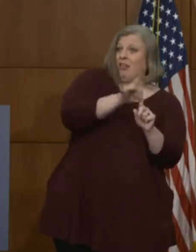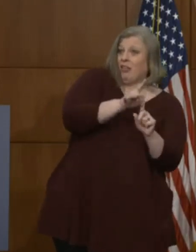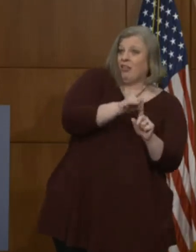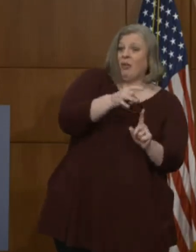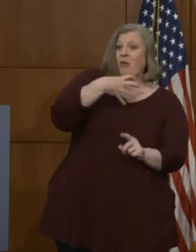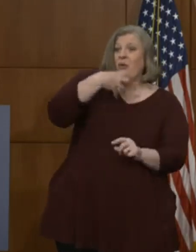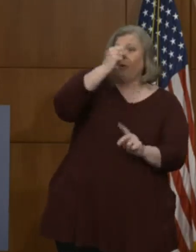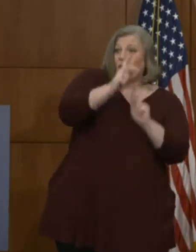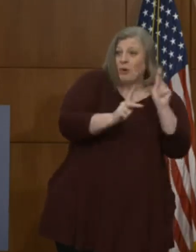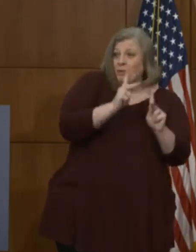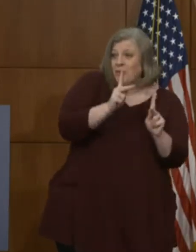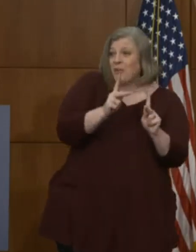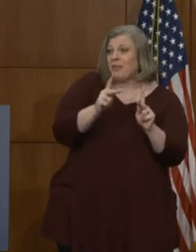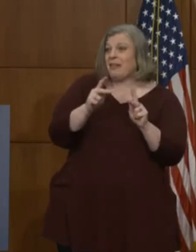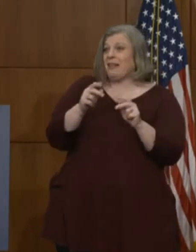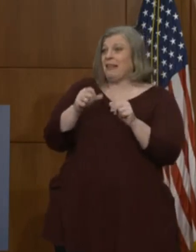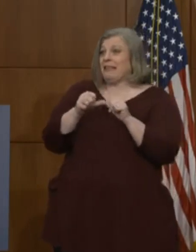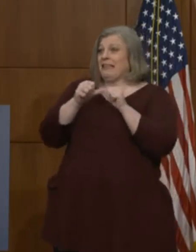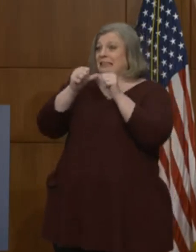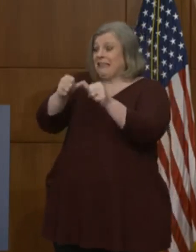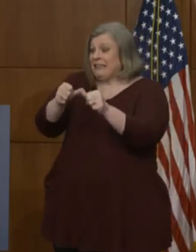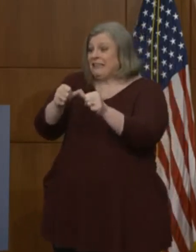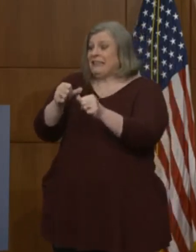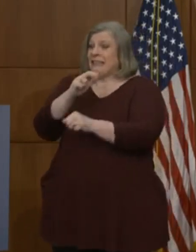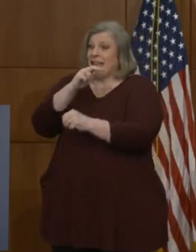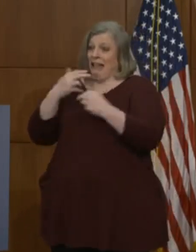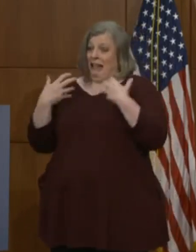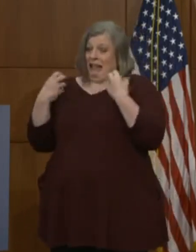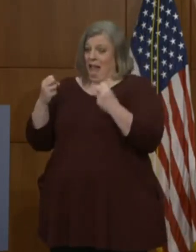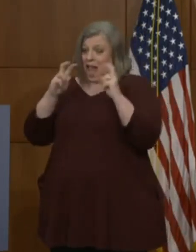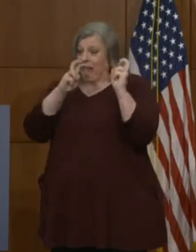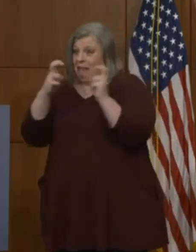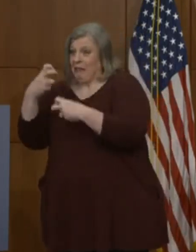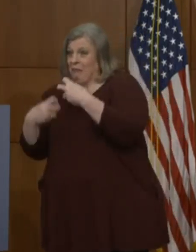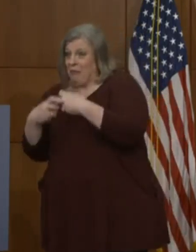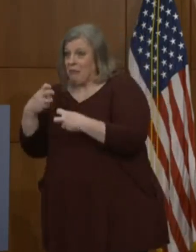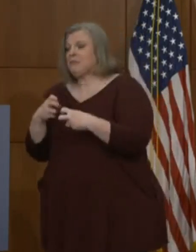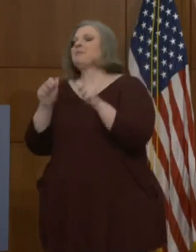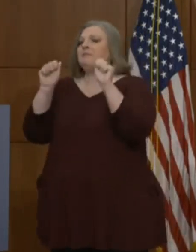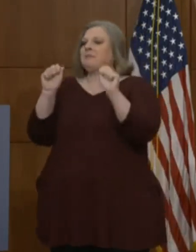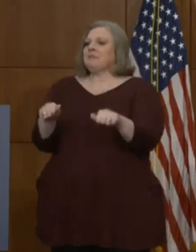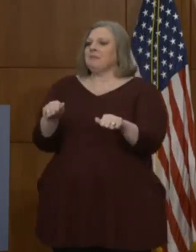MOST VULNERABLE THOSE THAT ARE ELDERLY AND THOSE THAT HAVE. ELDERLY AND THOSE THAT HAVE. PREVIOUS HEALTH CONDITIONS THEN PREVIOUS HEALTH CONDITIONS THEN WE CAN MOVE TO EASING THE